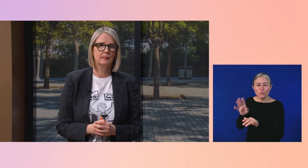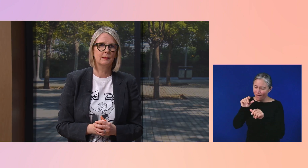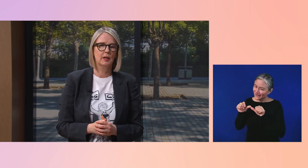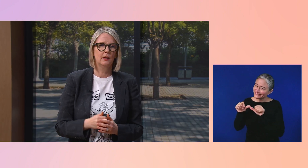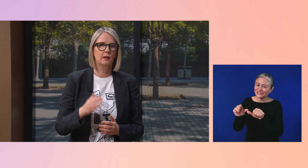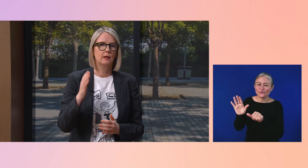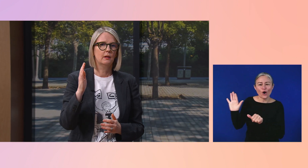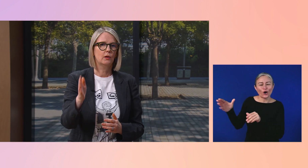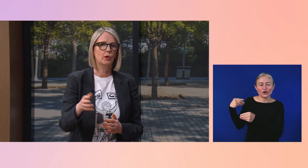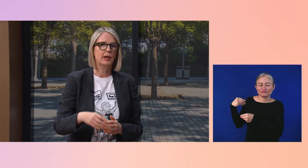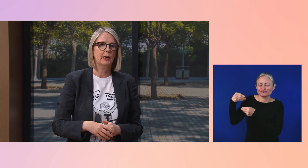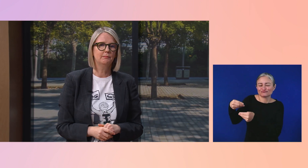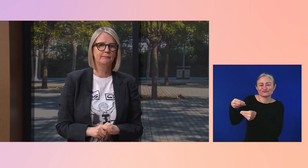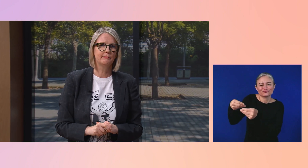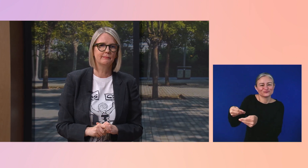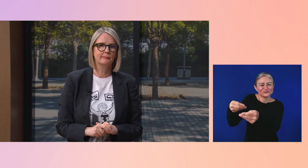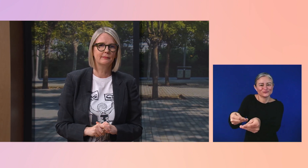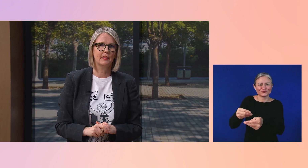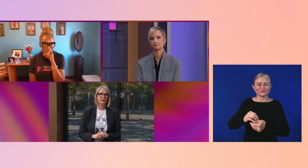Claudia.